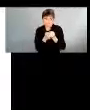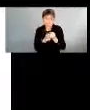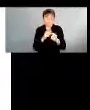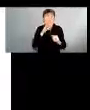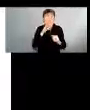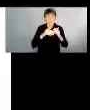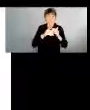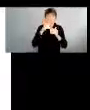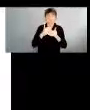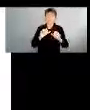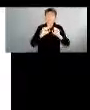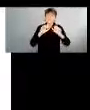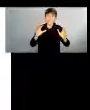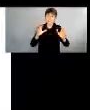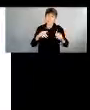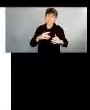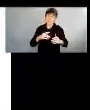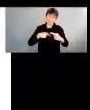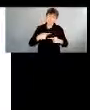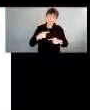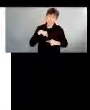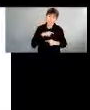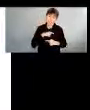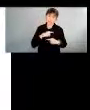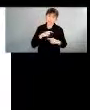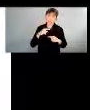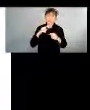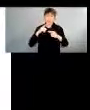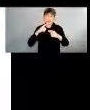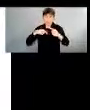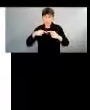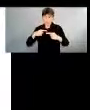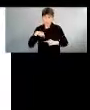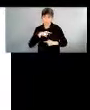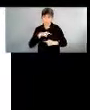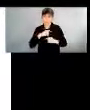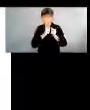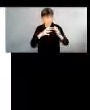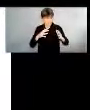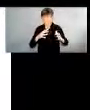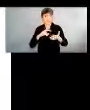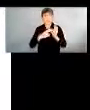work about a specific community, that community needs to be actively engaged and consulted